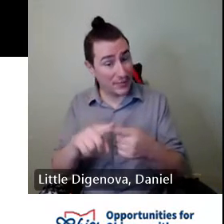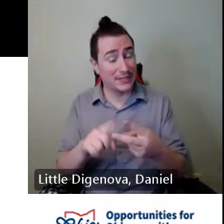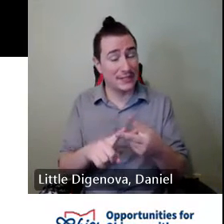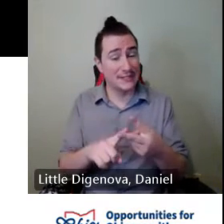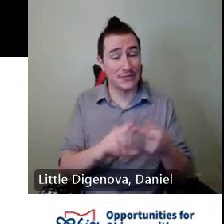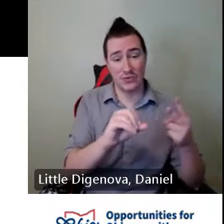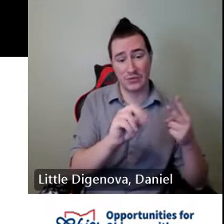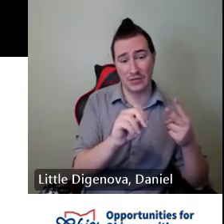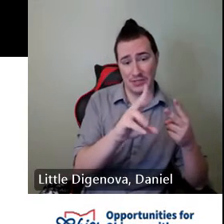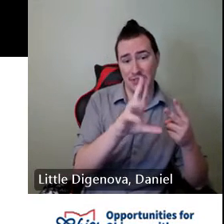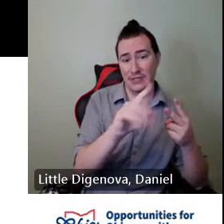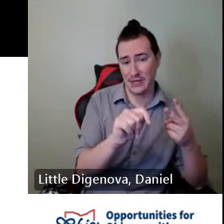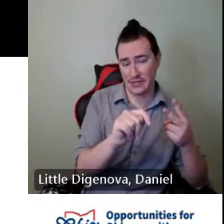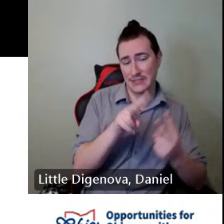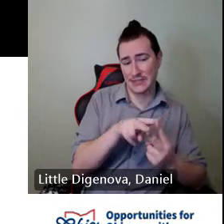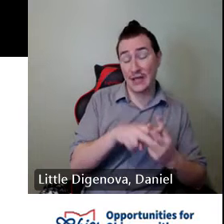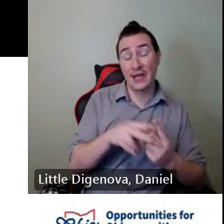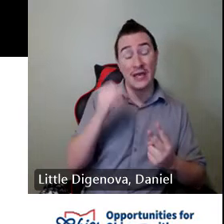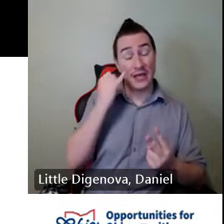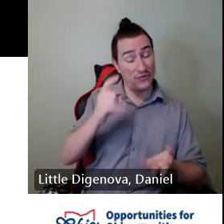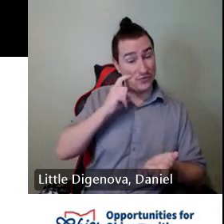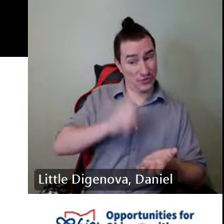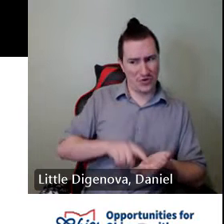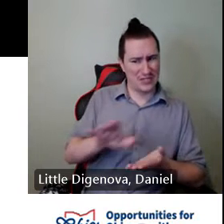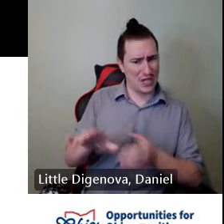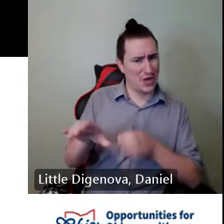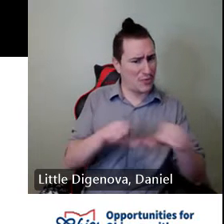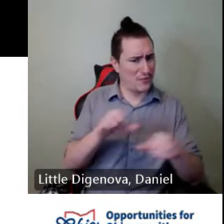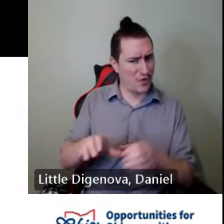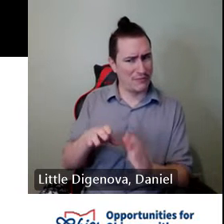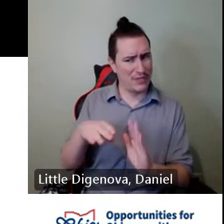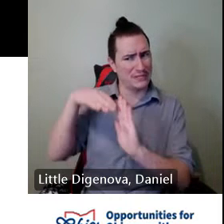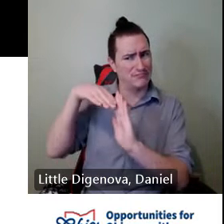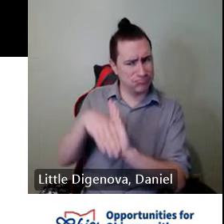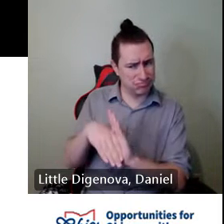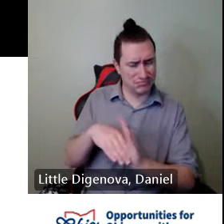And so, if you're seeing low performance and do you think the reason might be related to a disability,